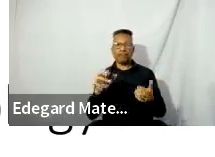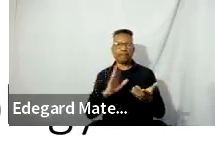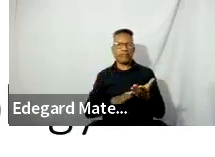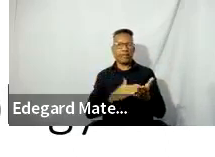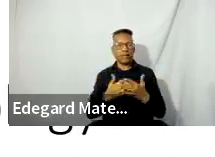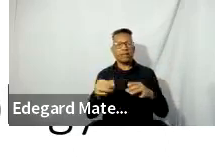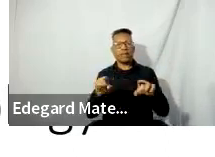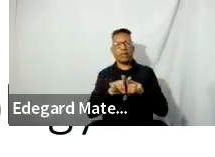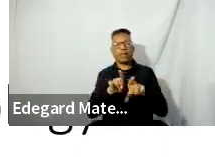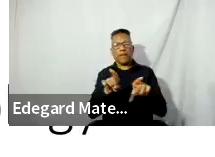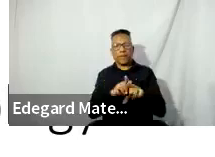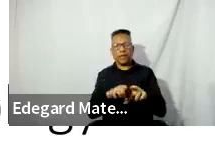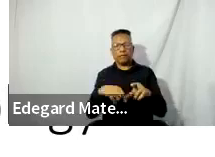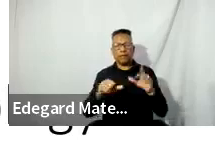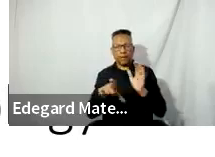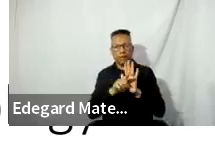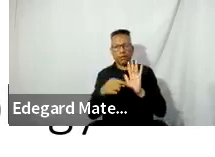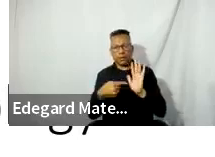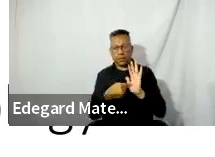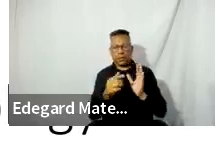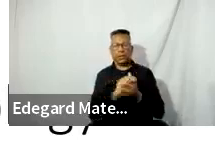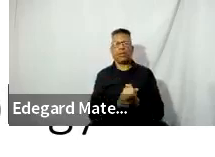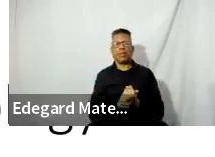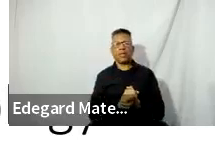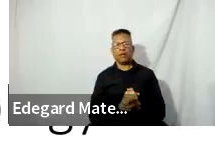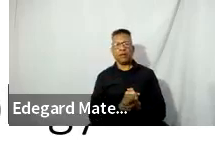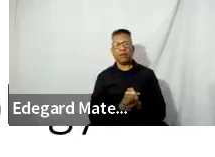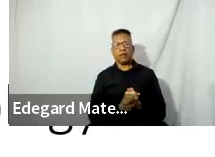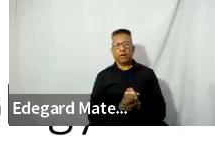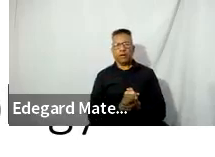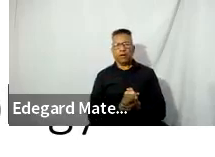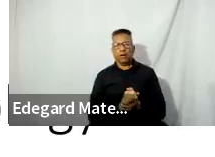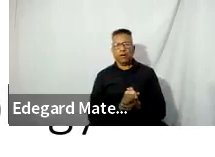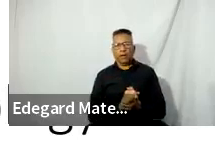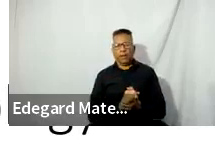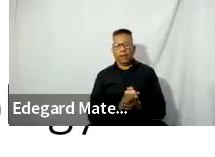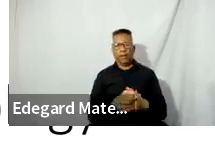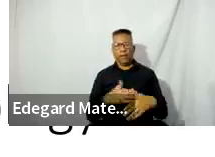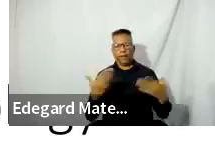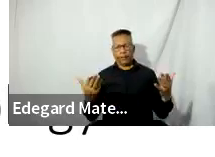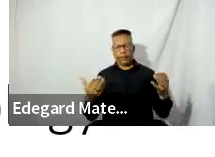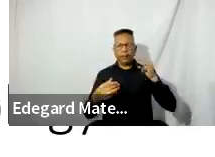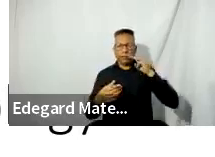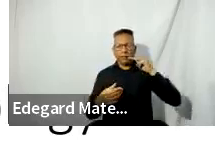of the law of the law. Terms of marxism